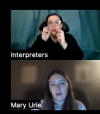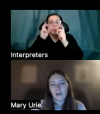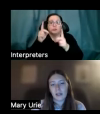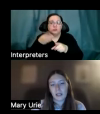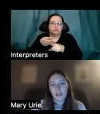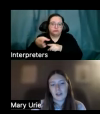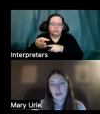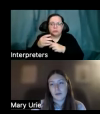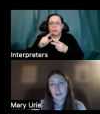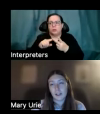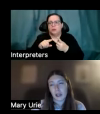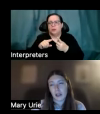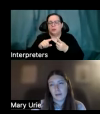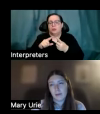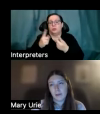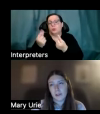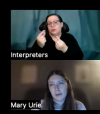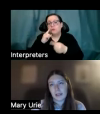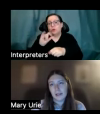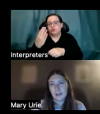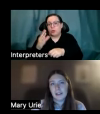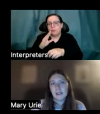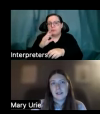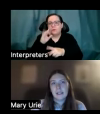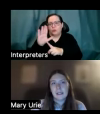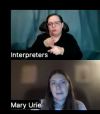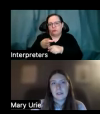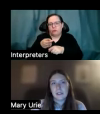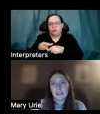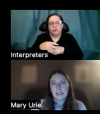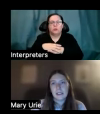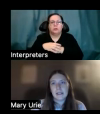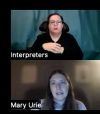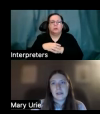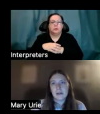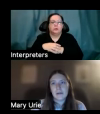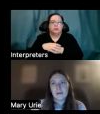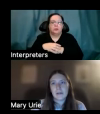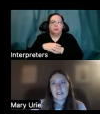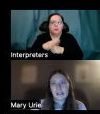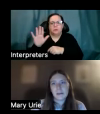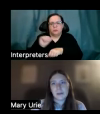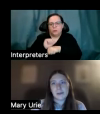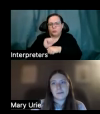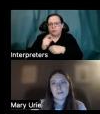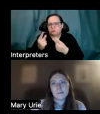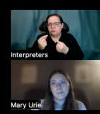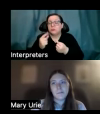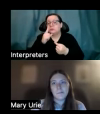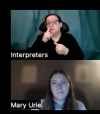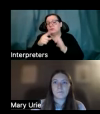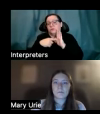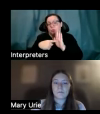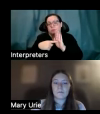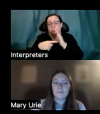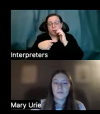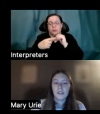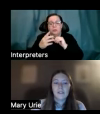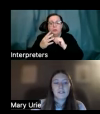what they do for a job, or their career. And so for example, for